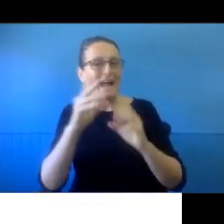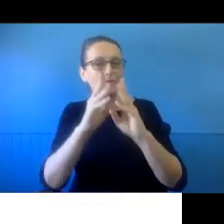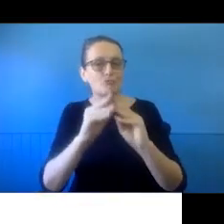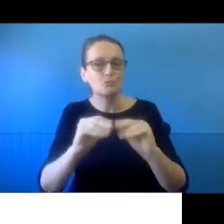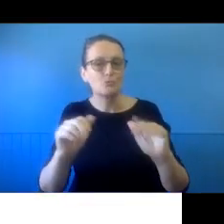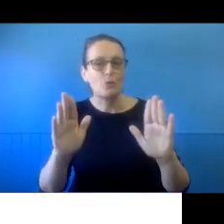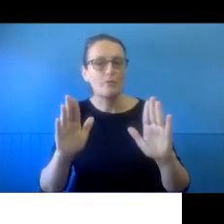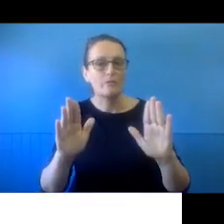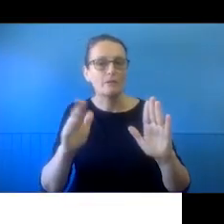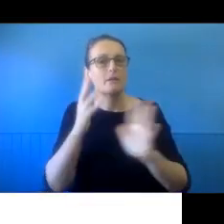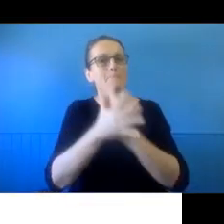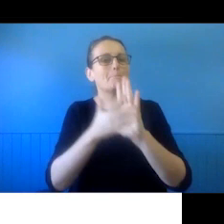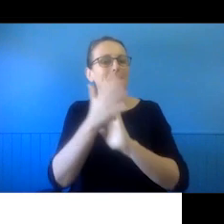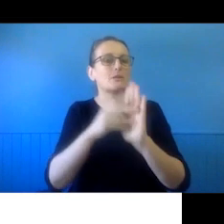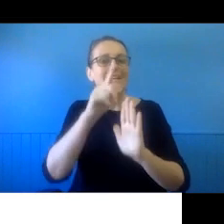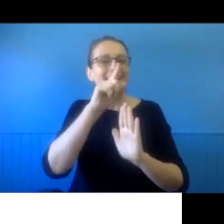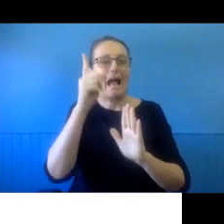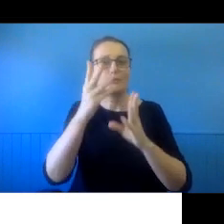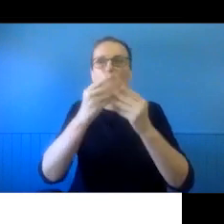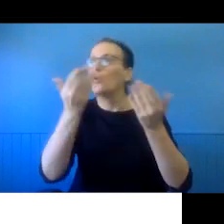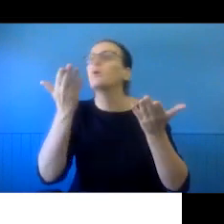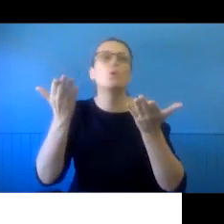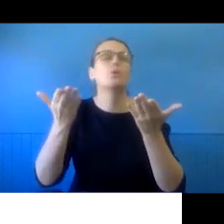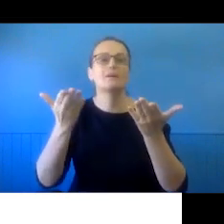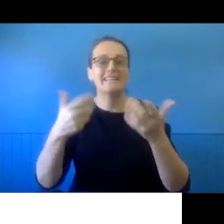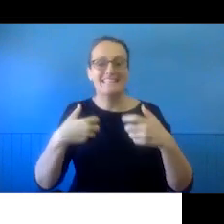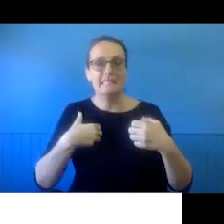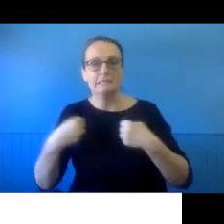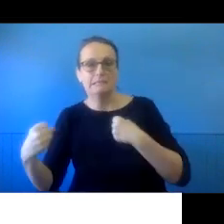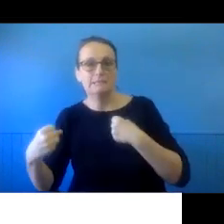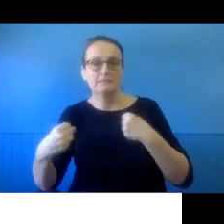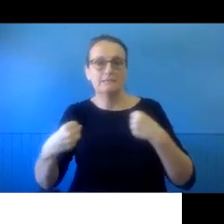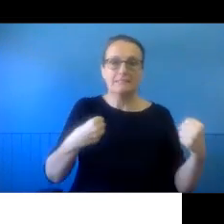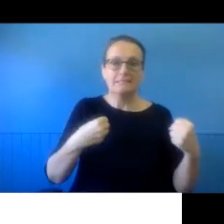mean to be made to go iway. -- go away. This tension is the very motor